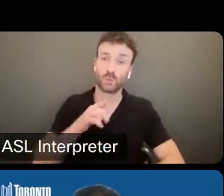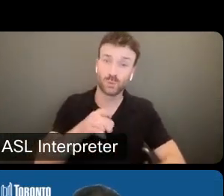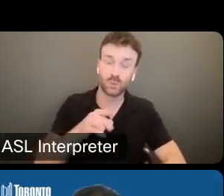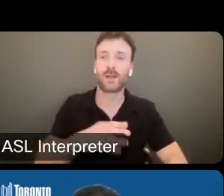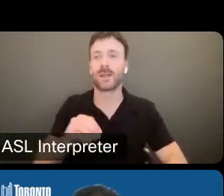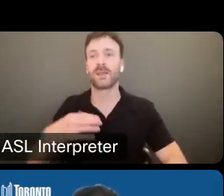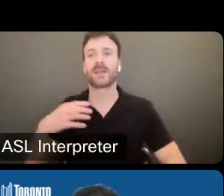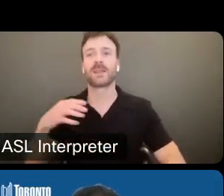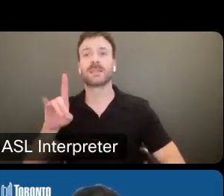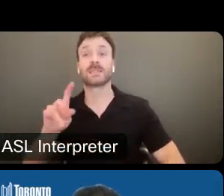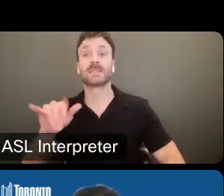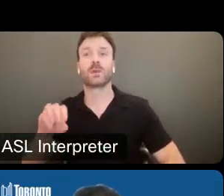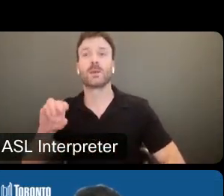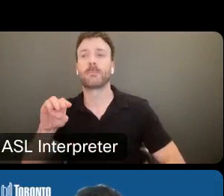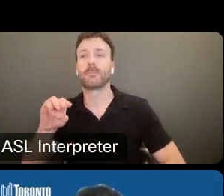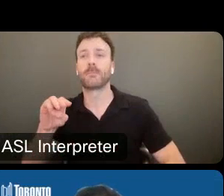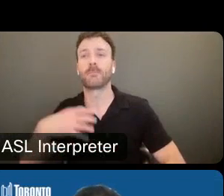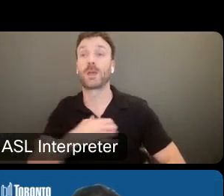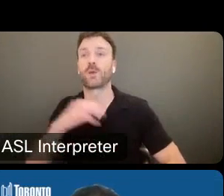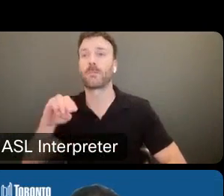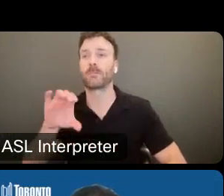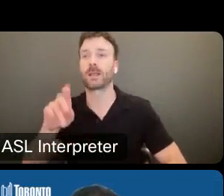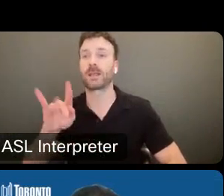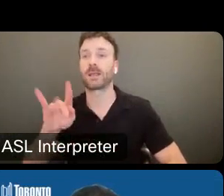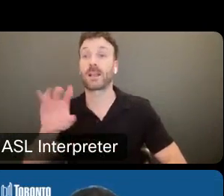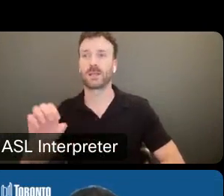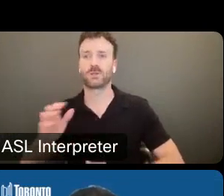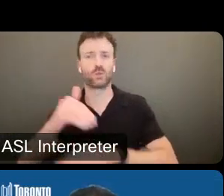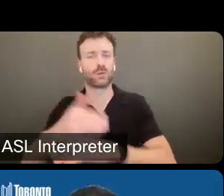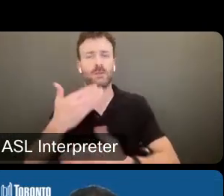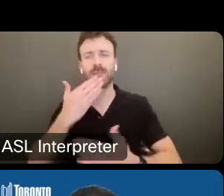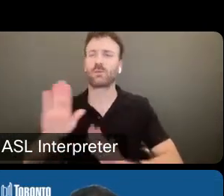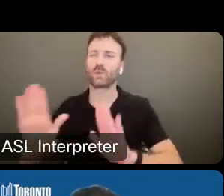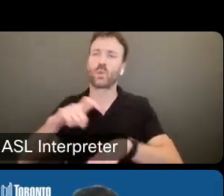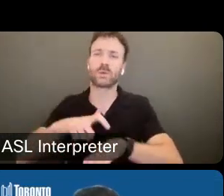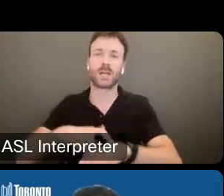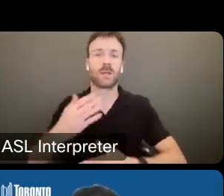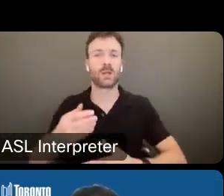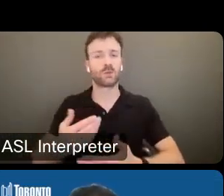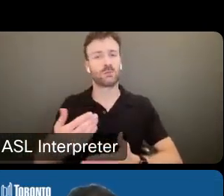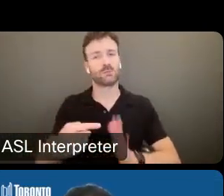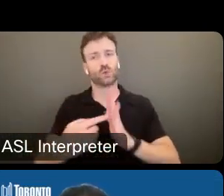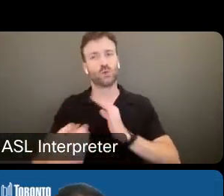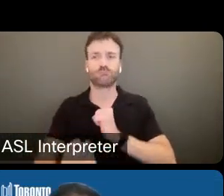taken to join us here tonight and show council support and endorsement for this critical initiative.